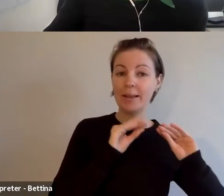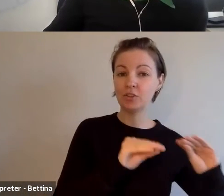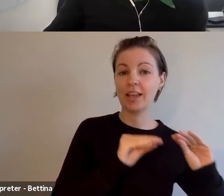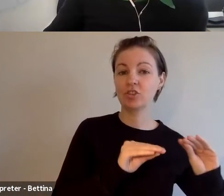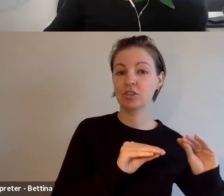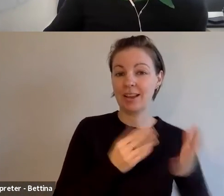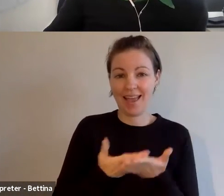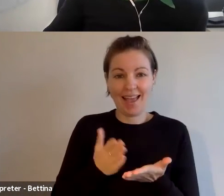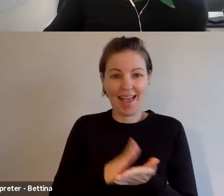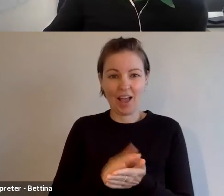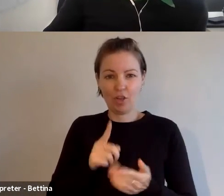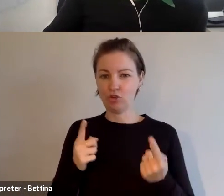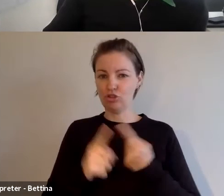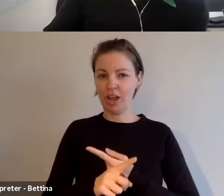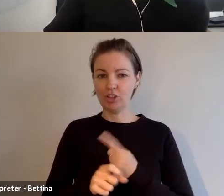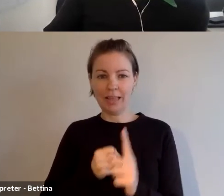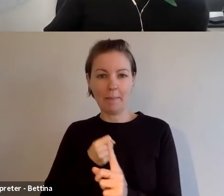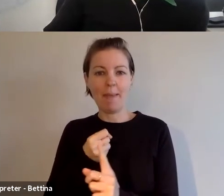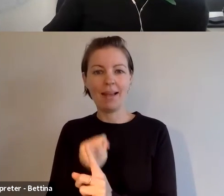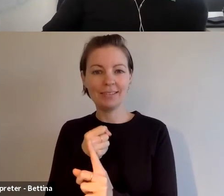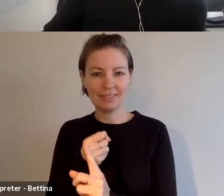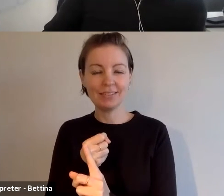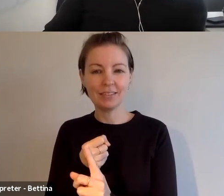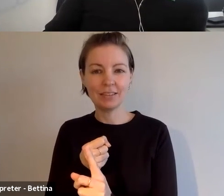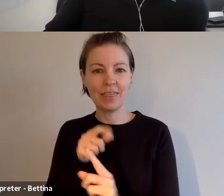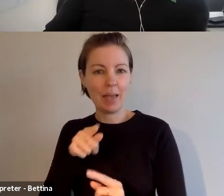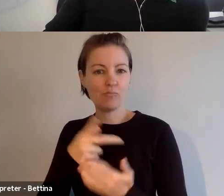impacted a practice program? Greg Jenkins :